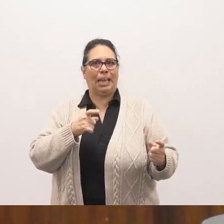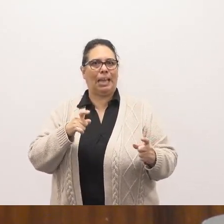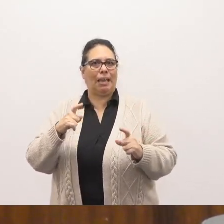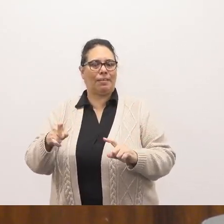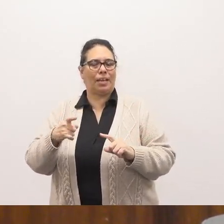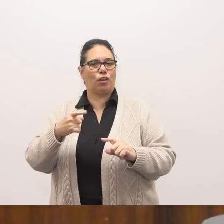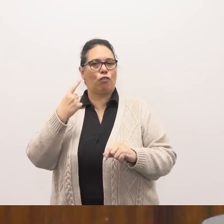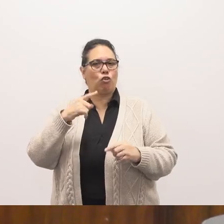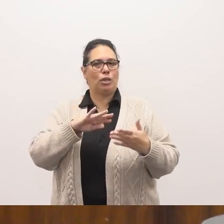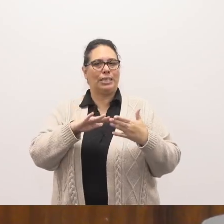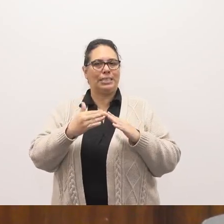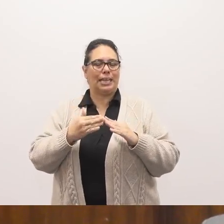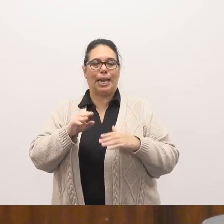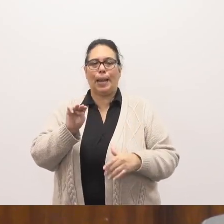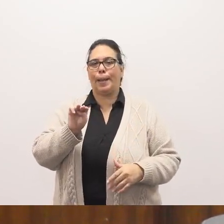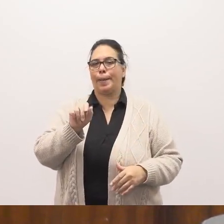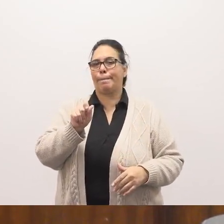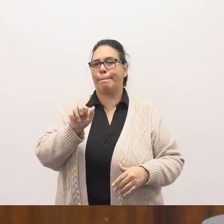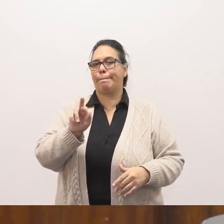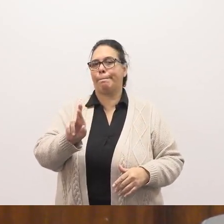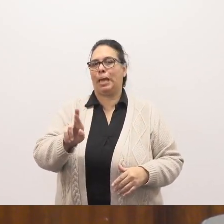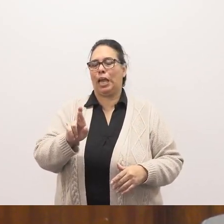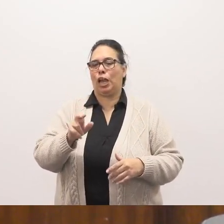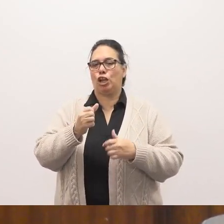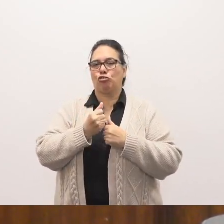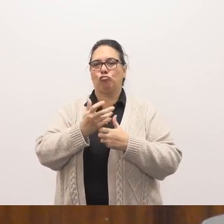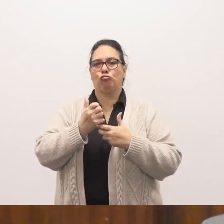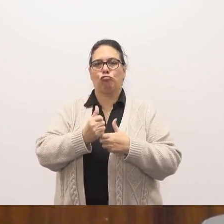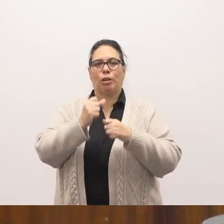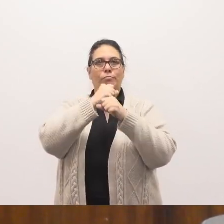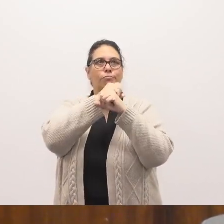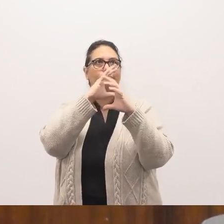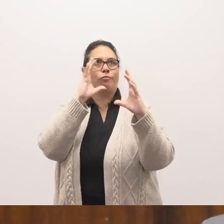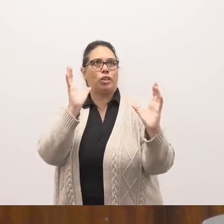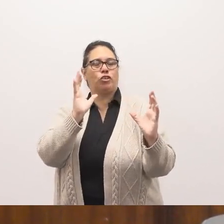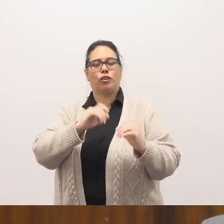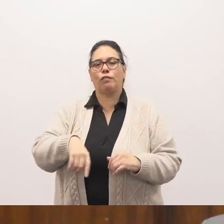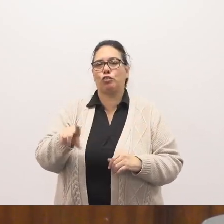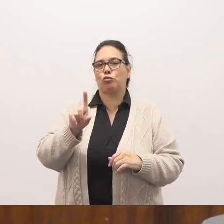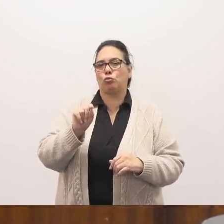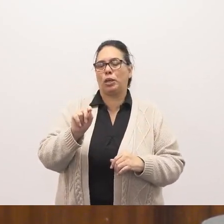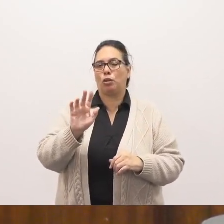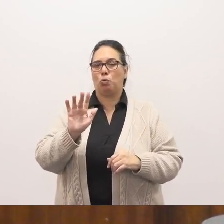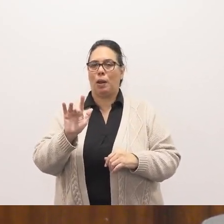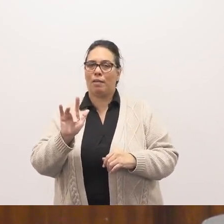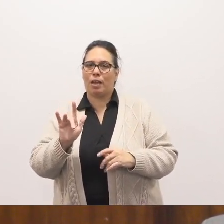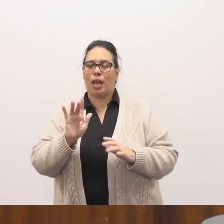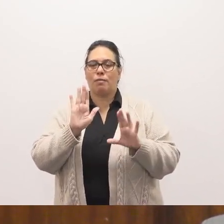where our mayor chairs some of his visions for 2025 and some of the great work that he has going on.